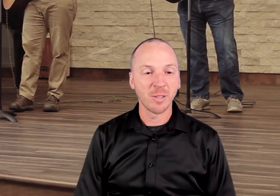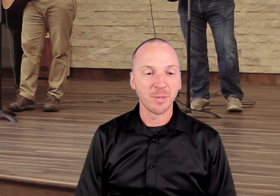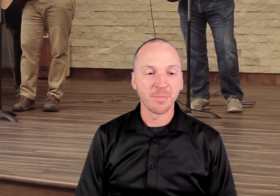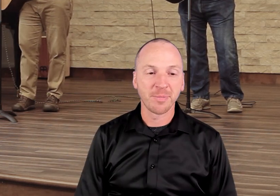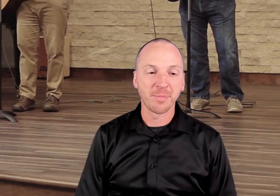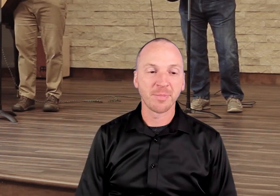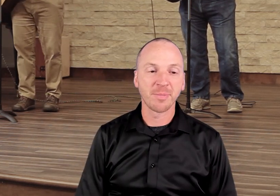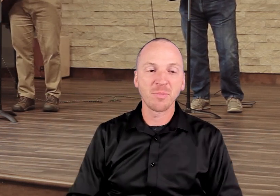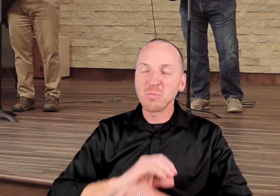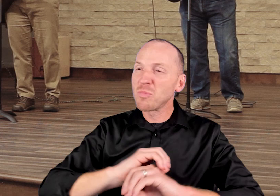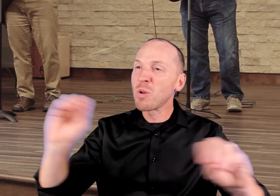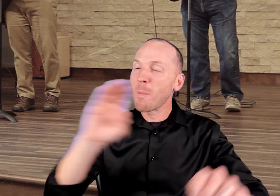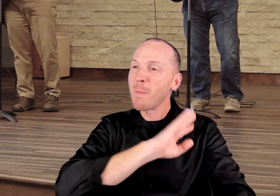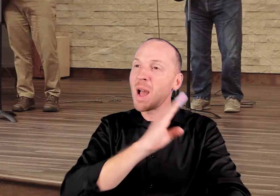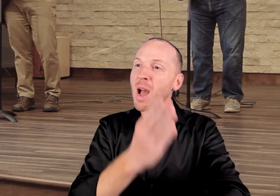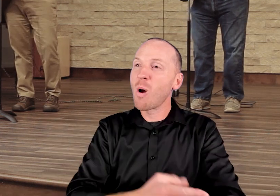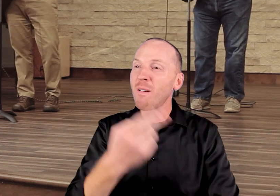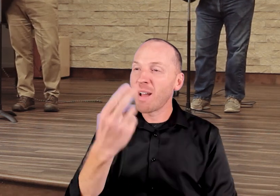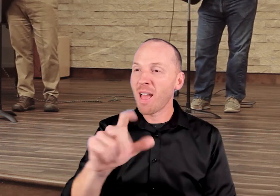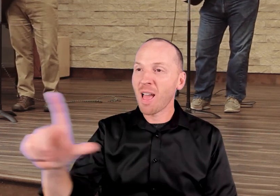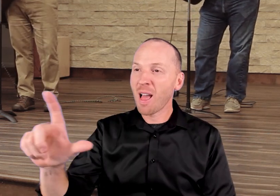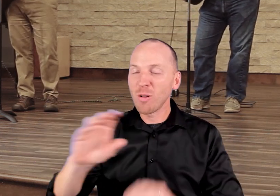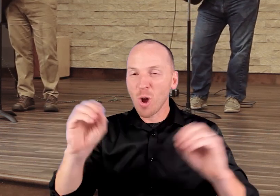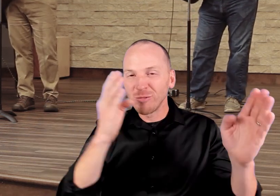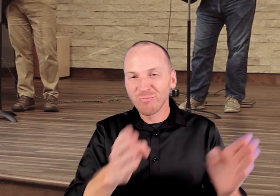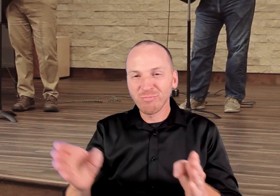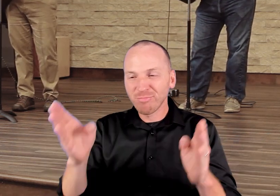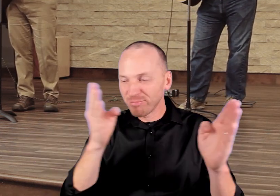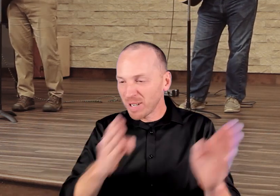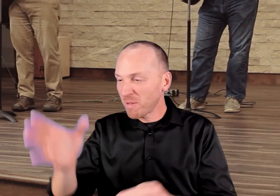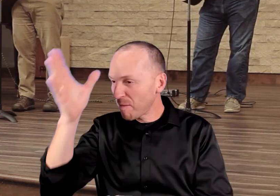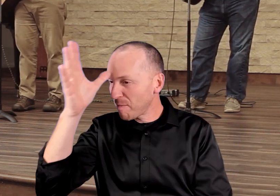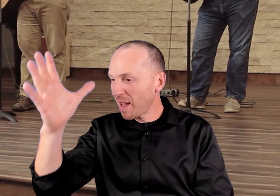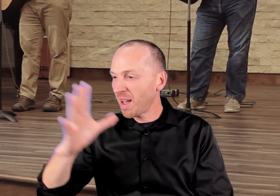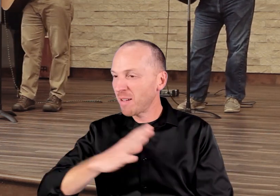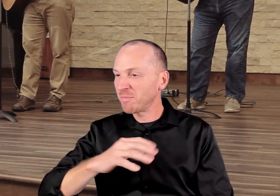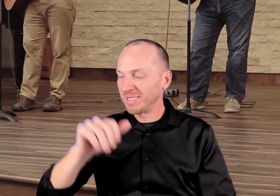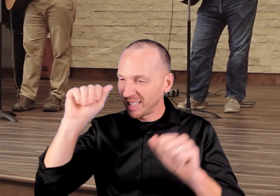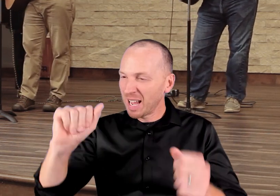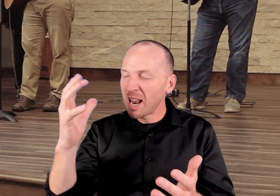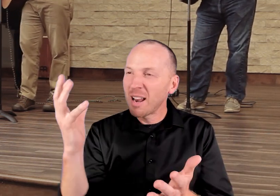No pow'r of hell, no scheme of man